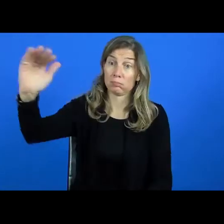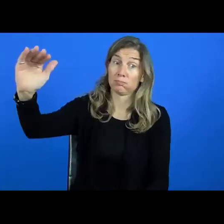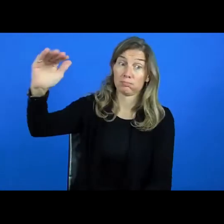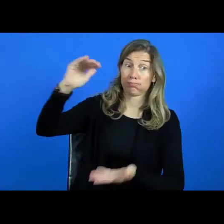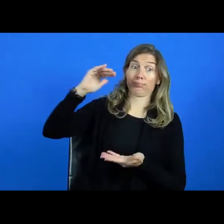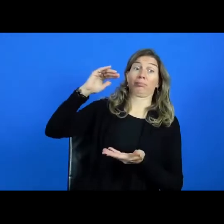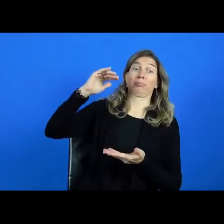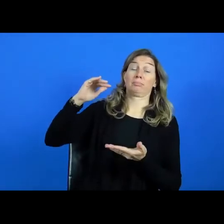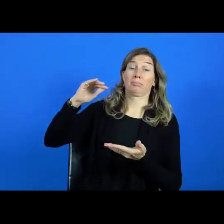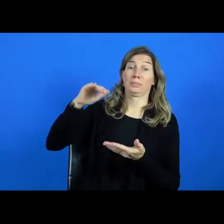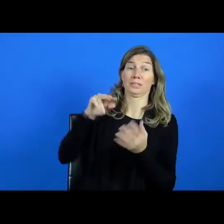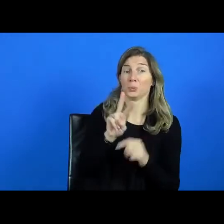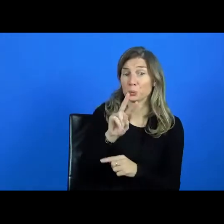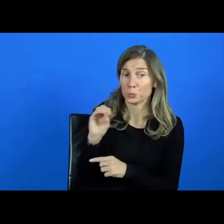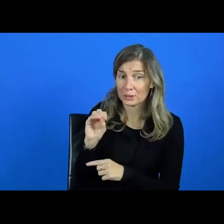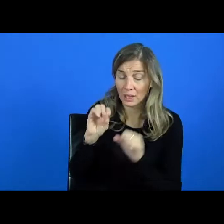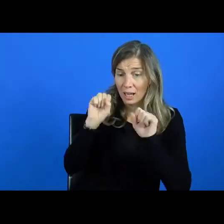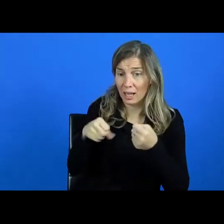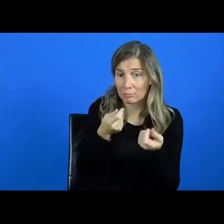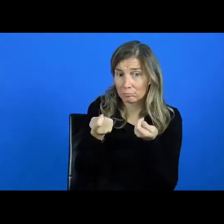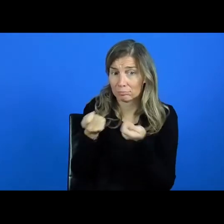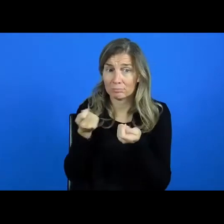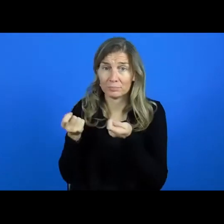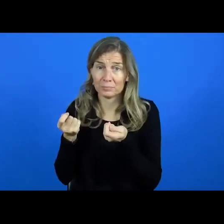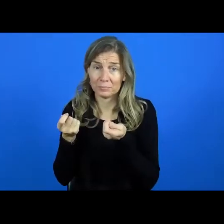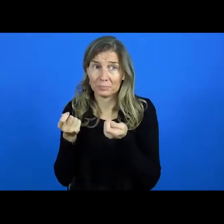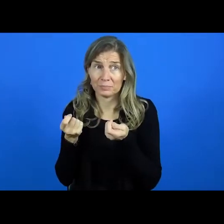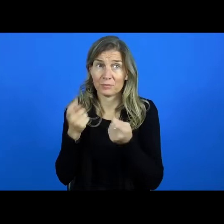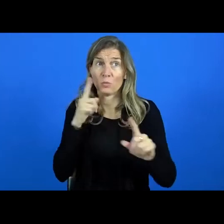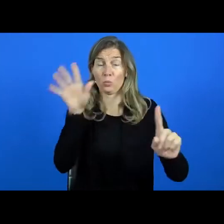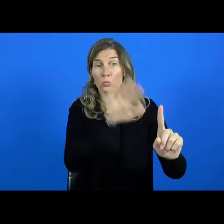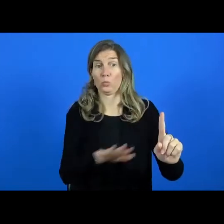who are living in the European Union because to complain to the Ombudsman